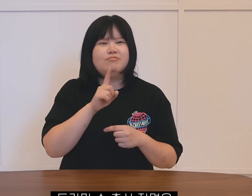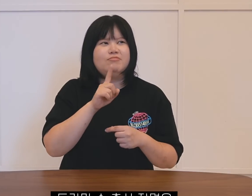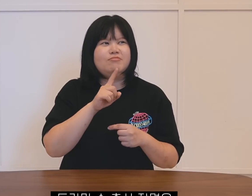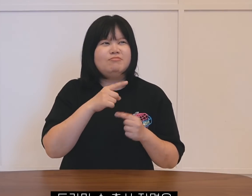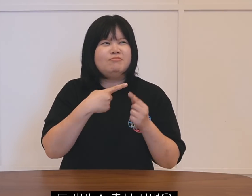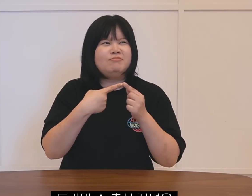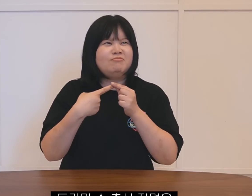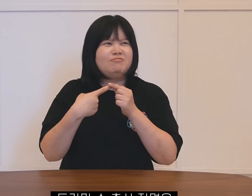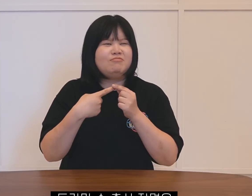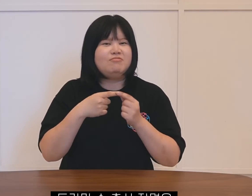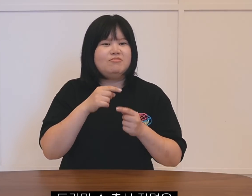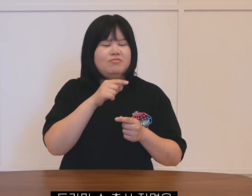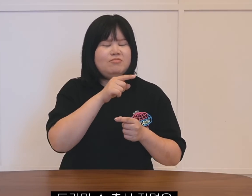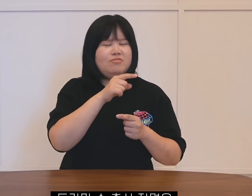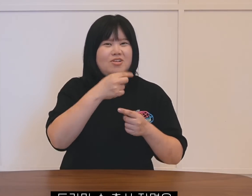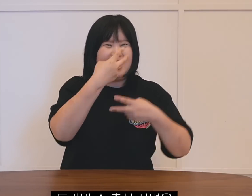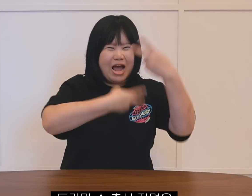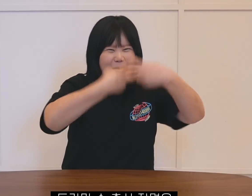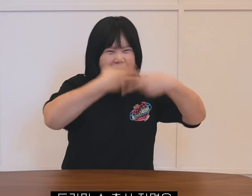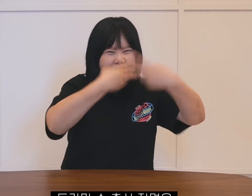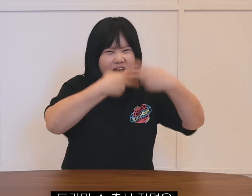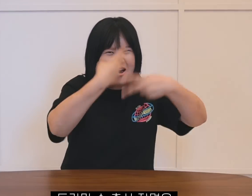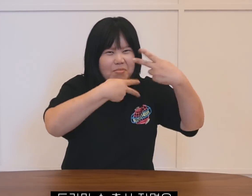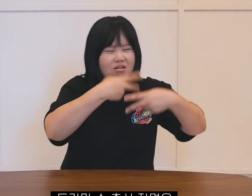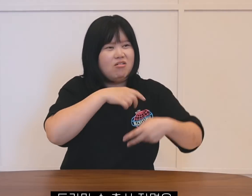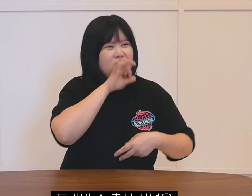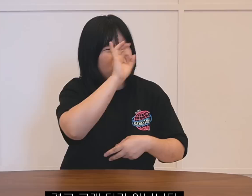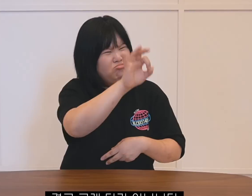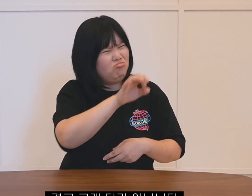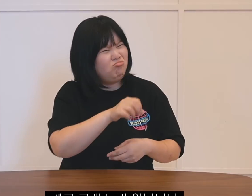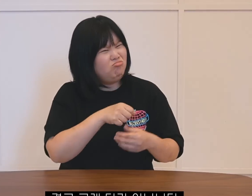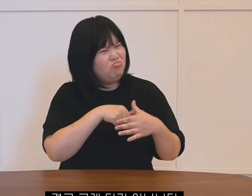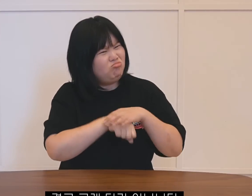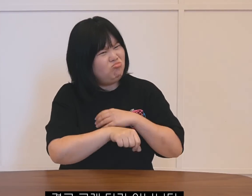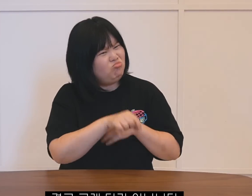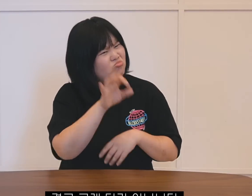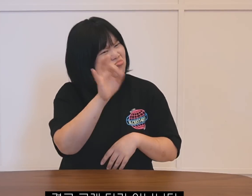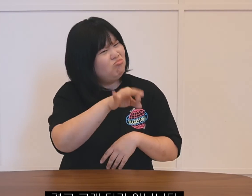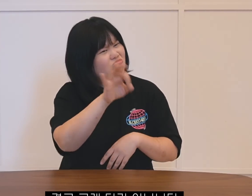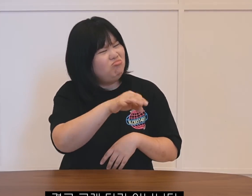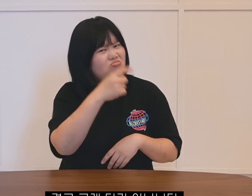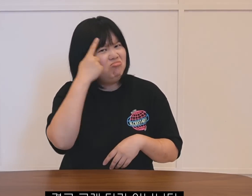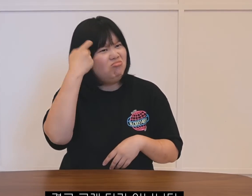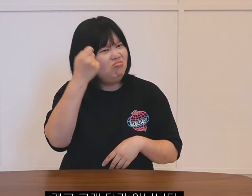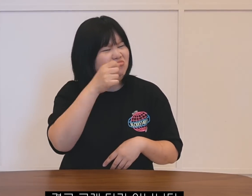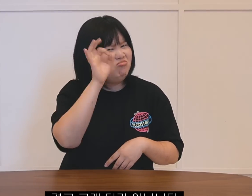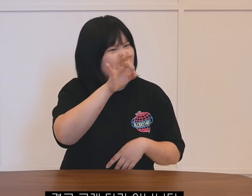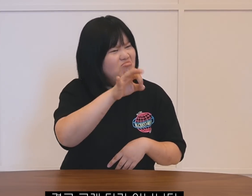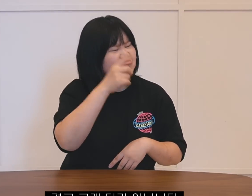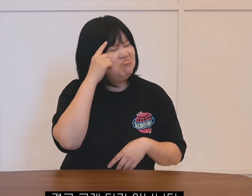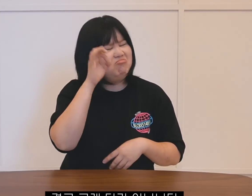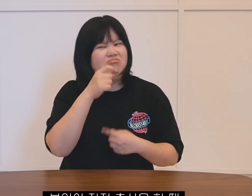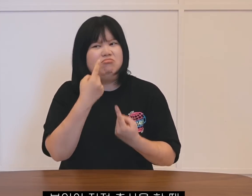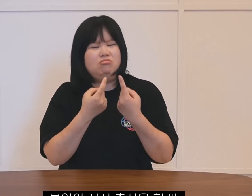The childbirth scene in the drama is by no means all that.